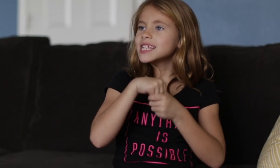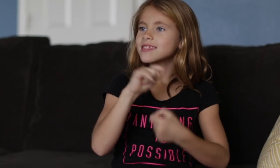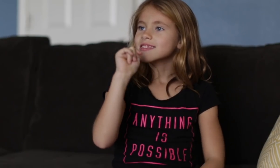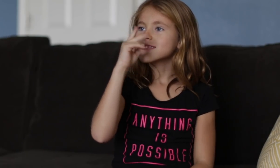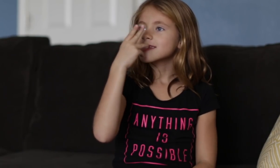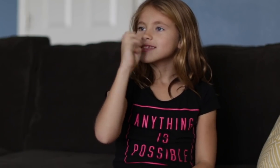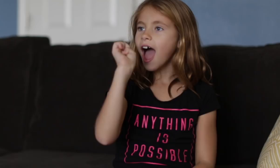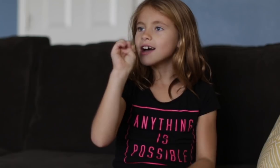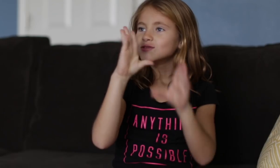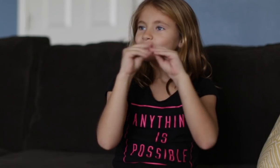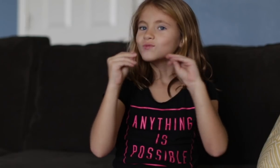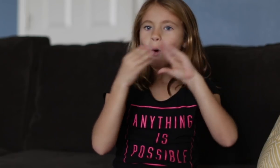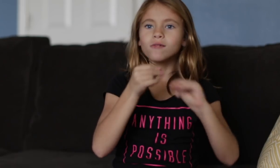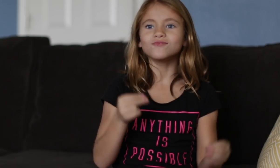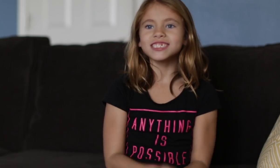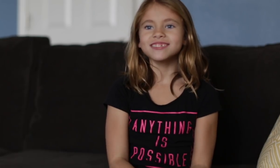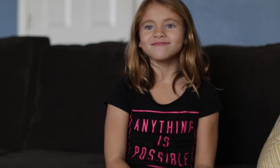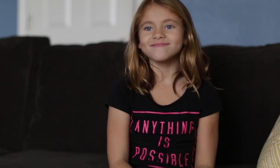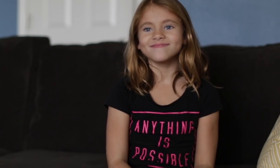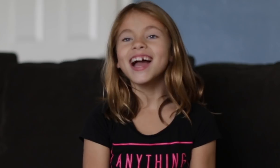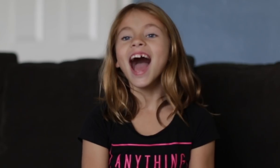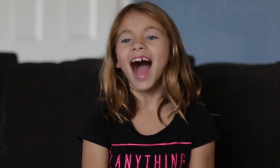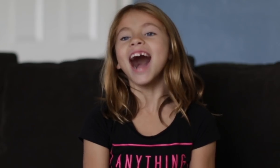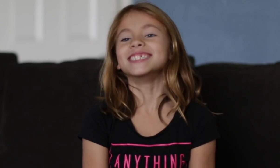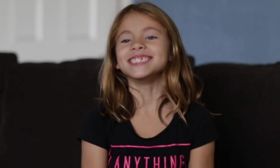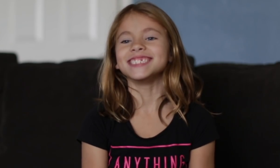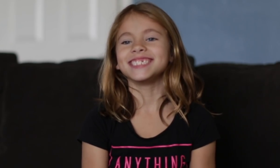I can use my good attitude in telling a good story. (YES)